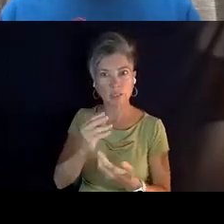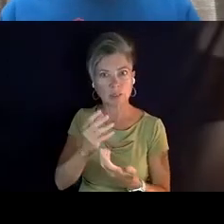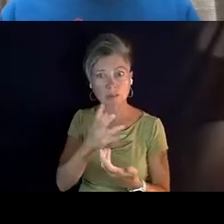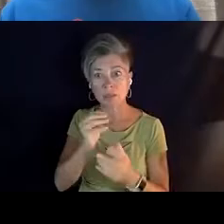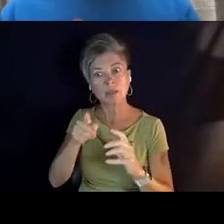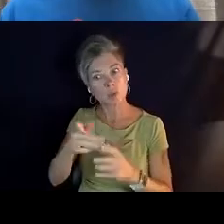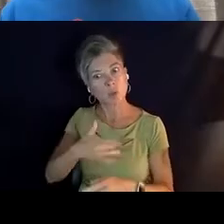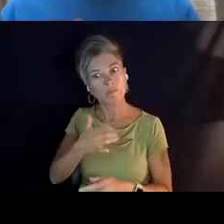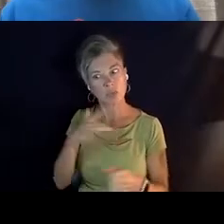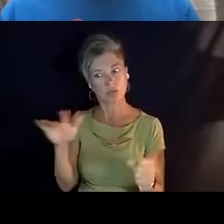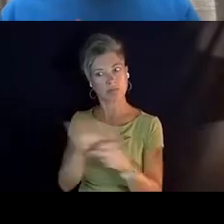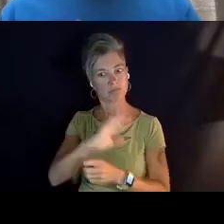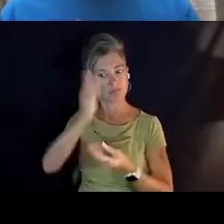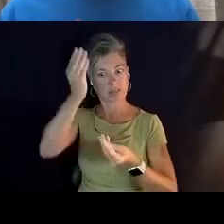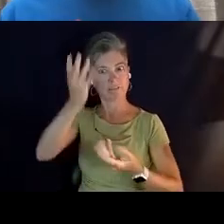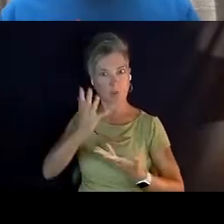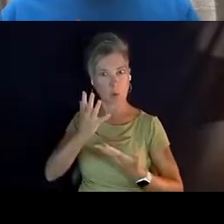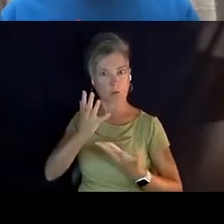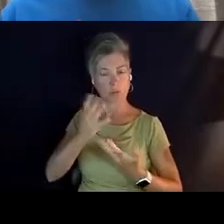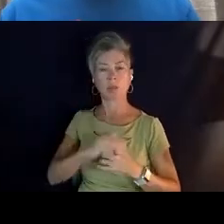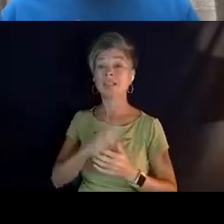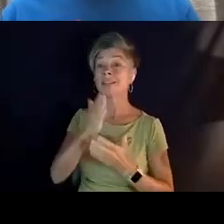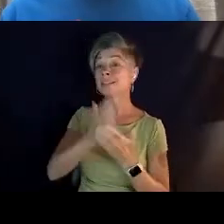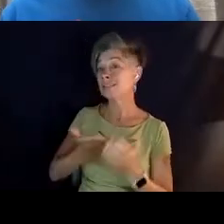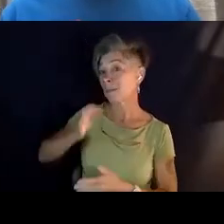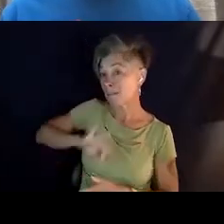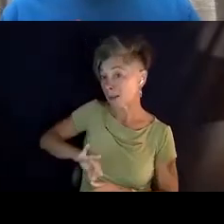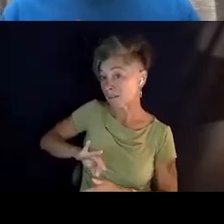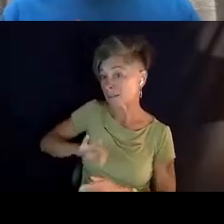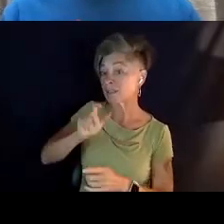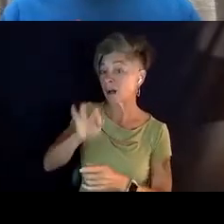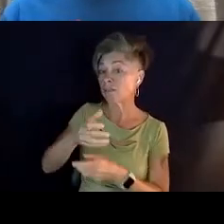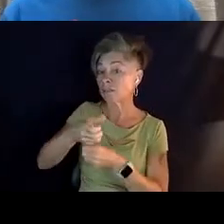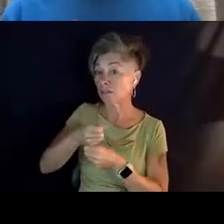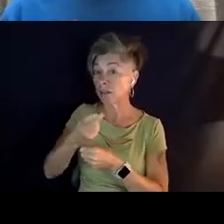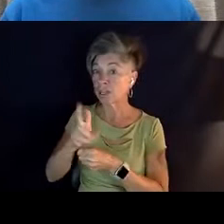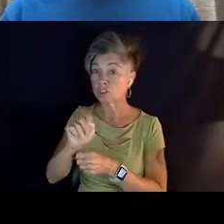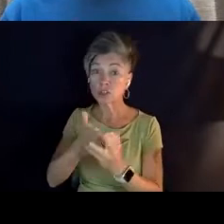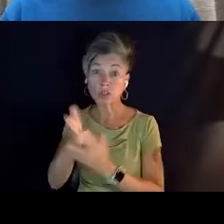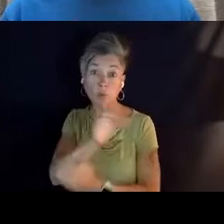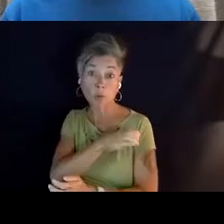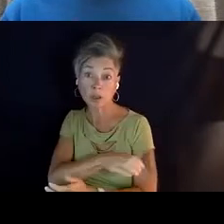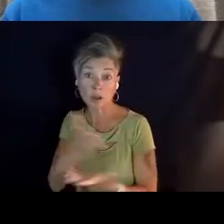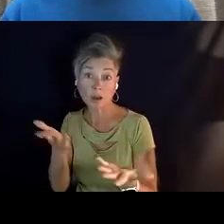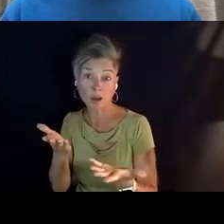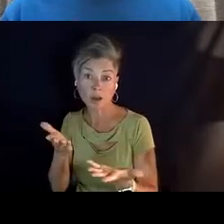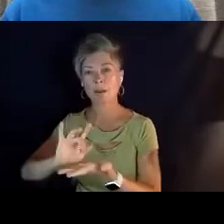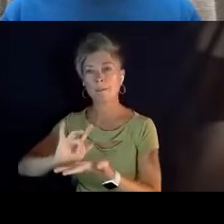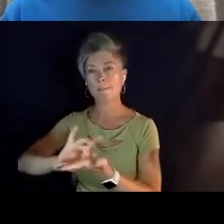Some of the benefits of getting HRT through a clinic is it's really medically monitored. So we're looking at labs,